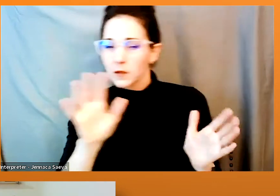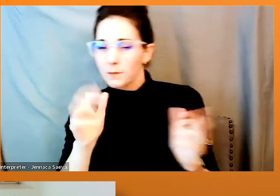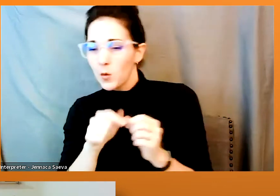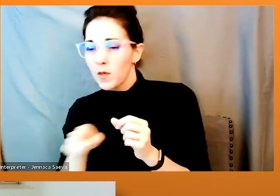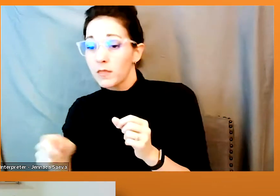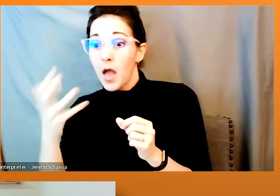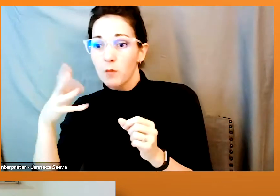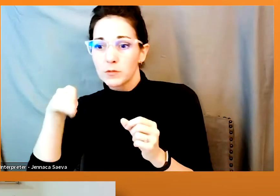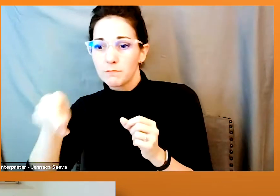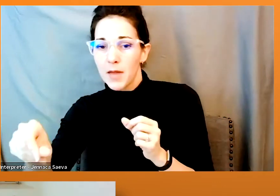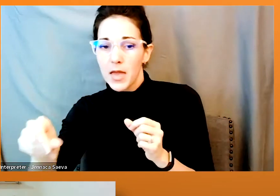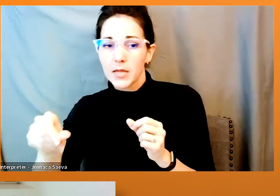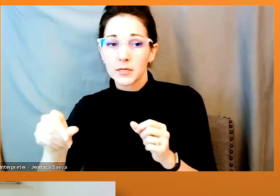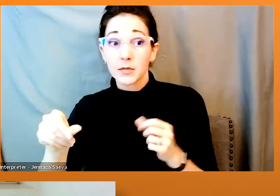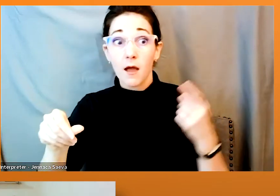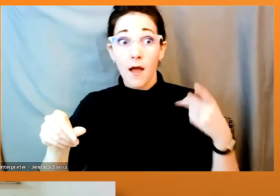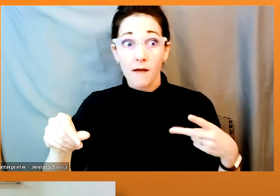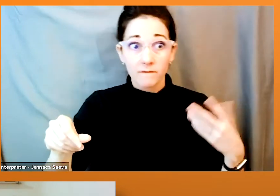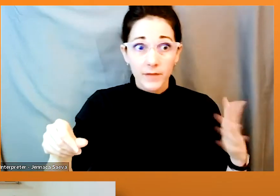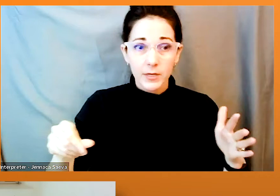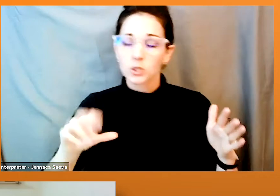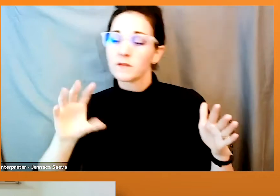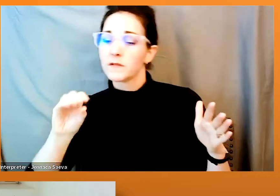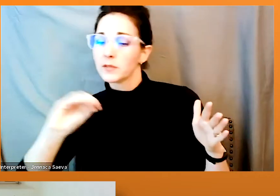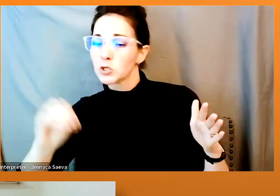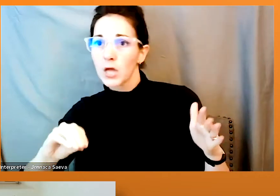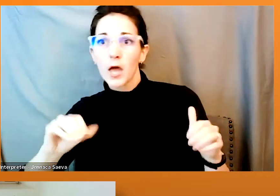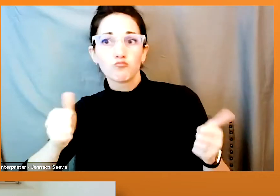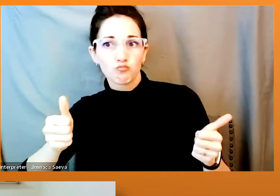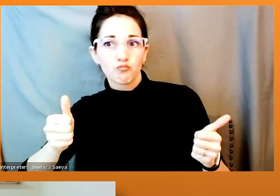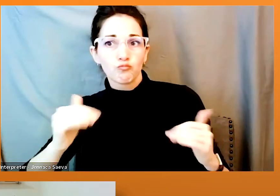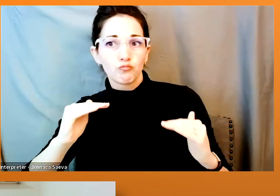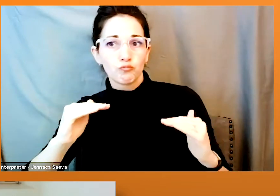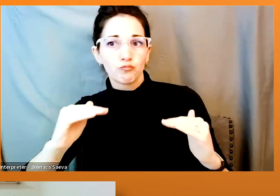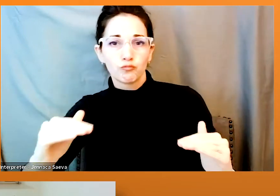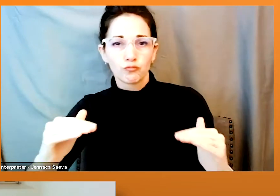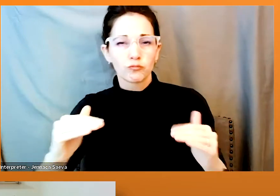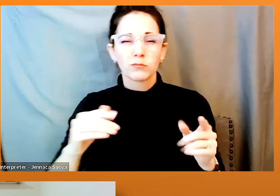and percent spent, I would say, are definitely the most important